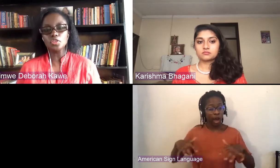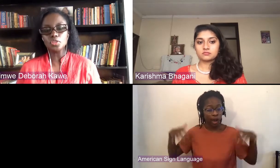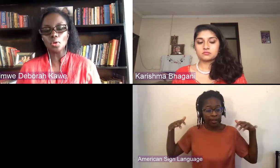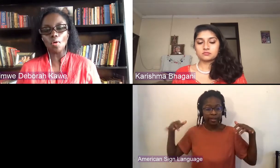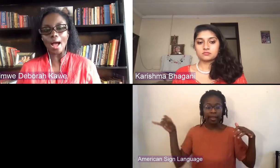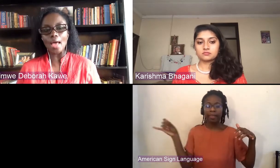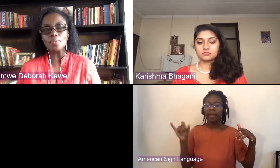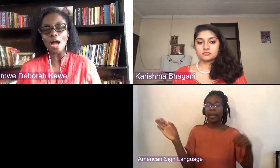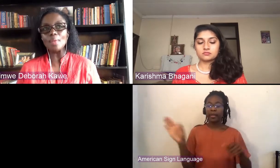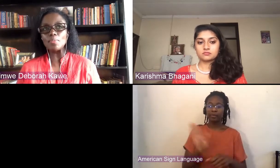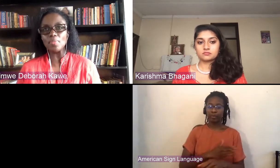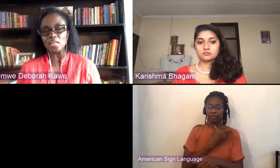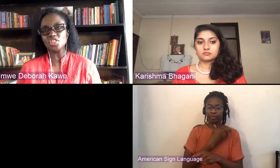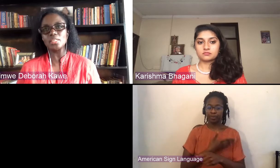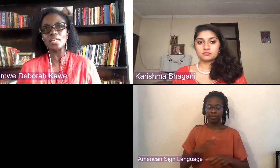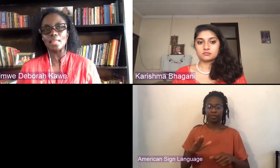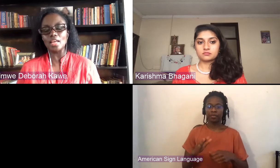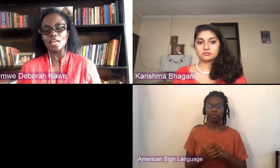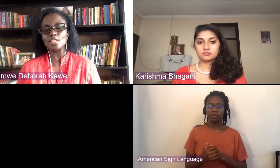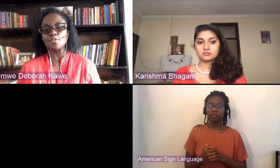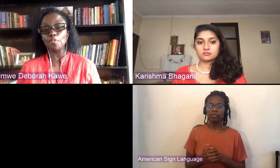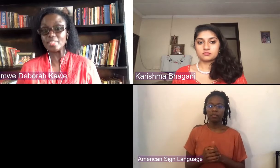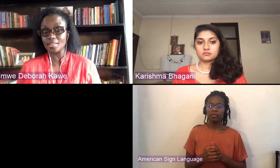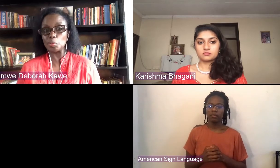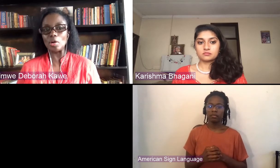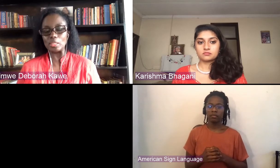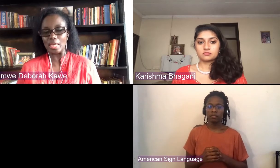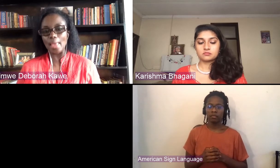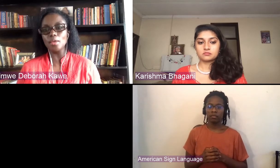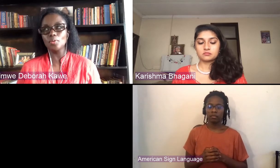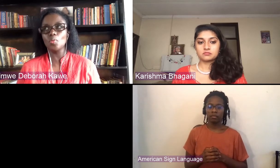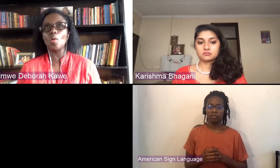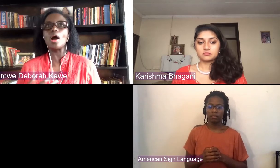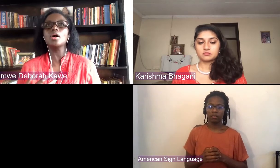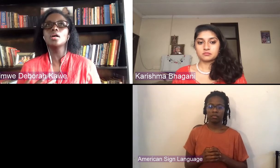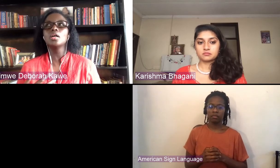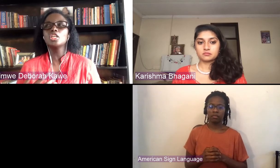so I'm imagining that if, say we were